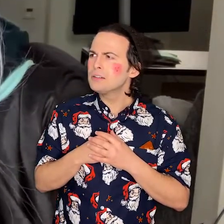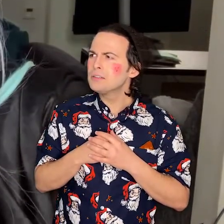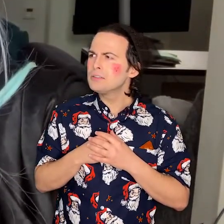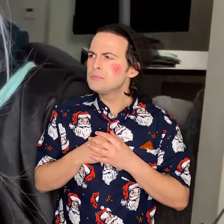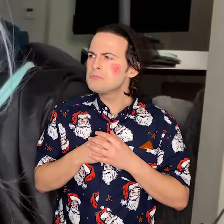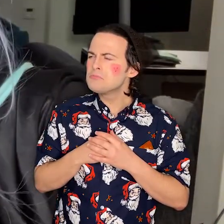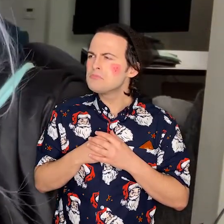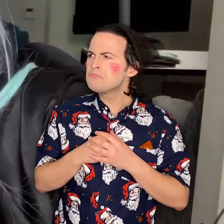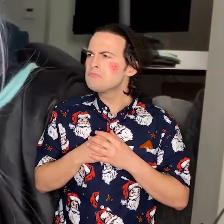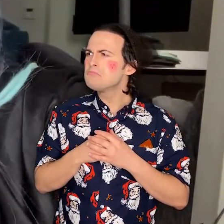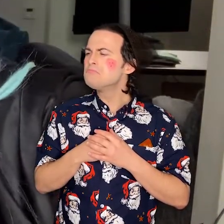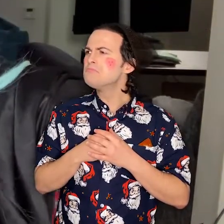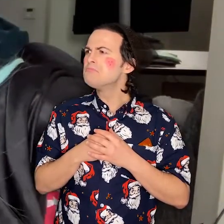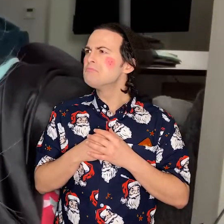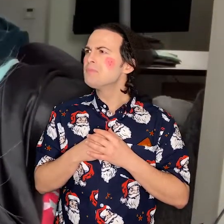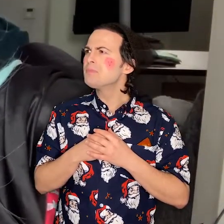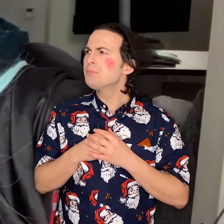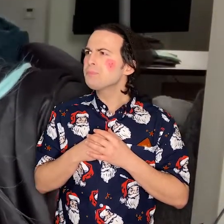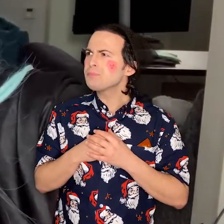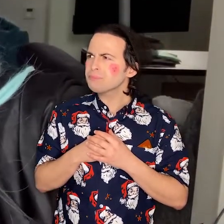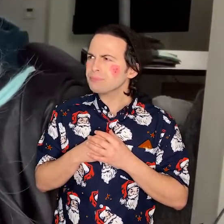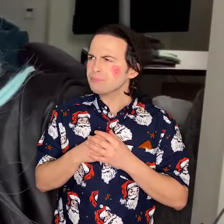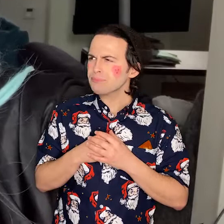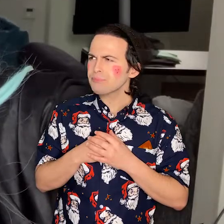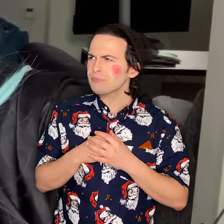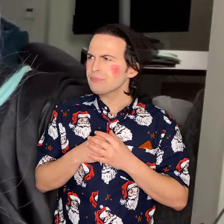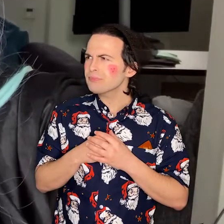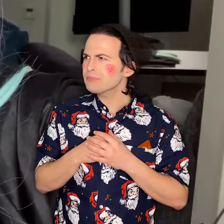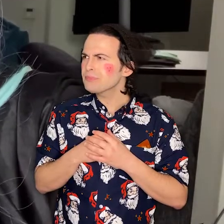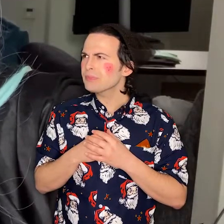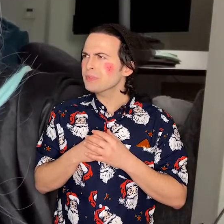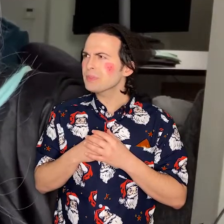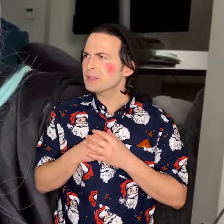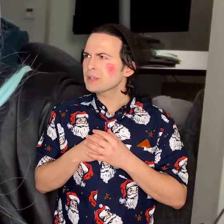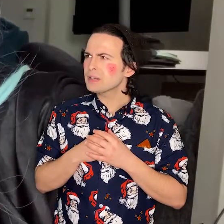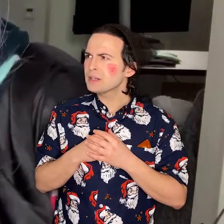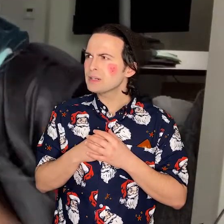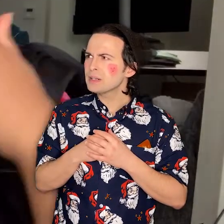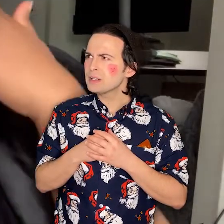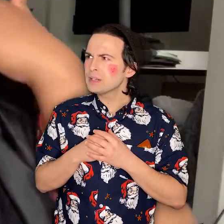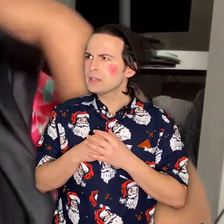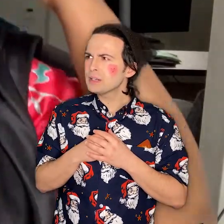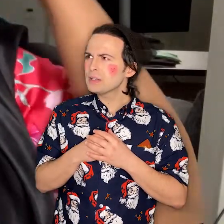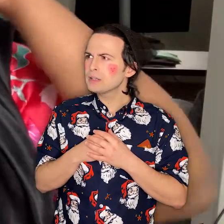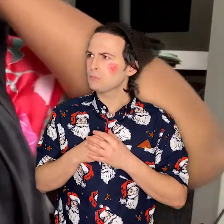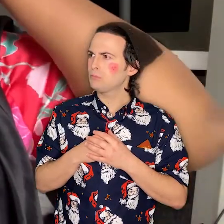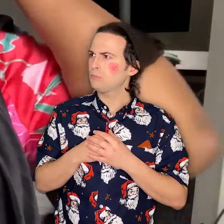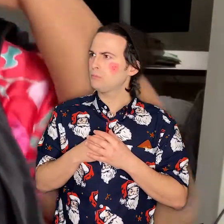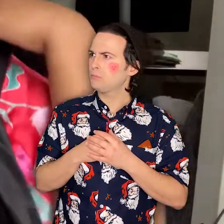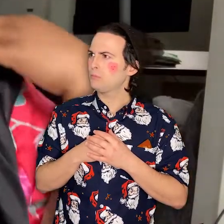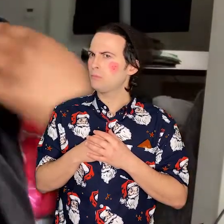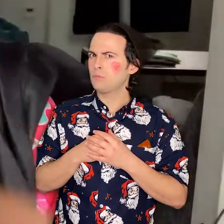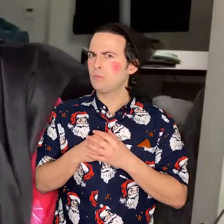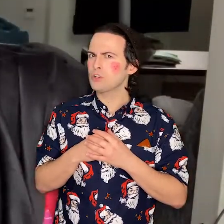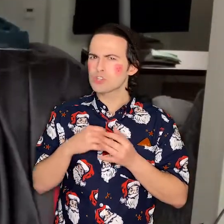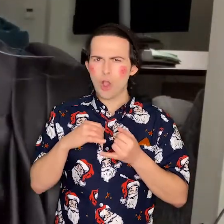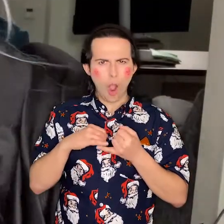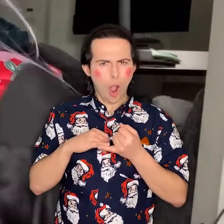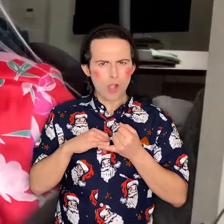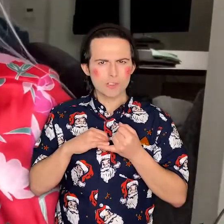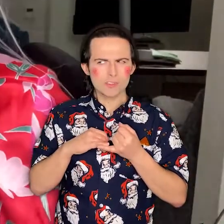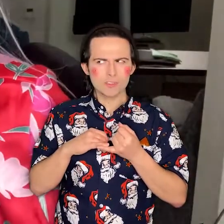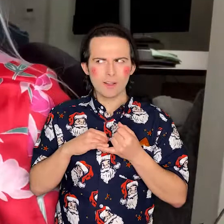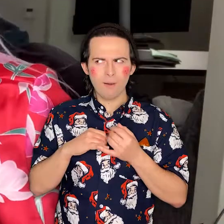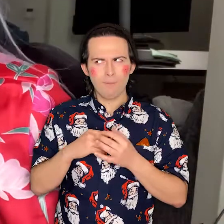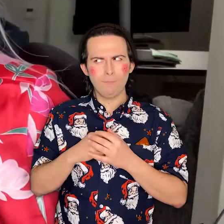even know if Auntie Nicola will let us have folk round. Look, Scott, I’ve already told